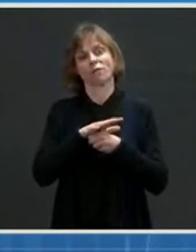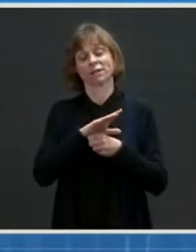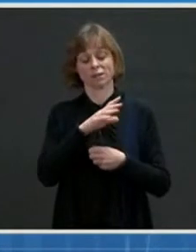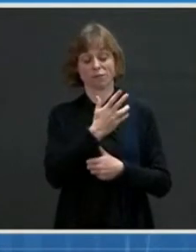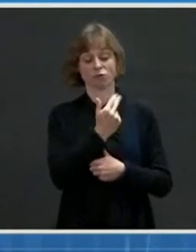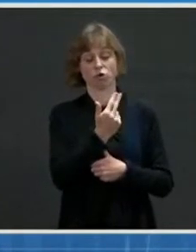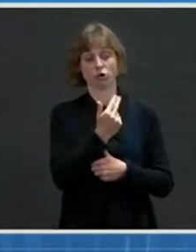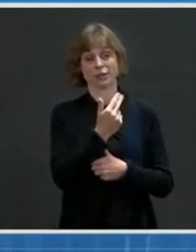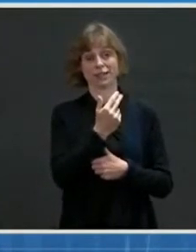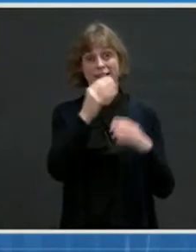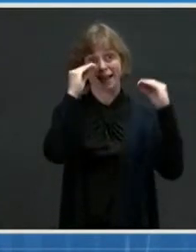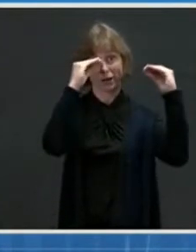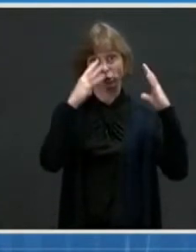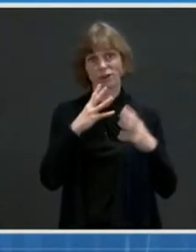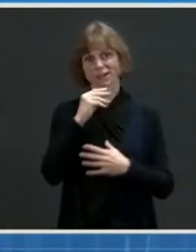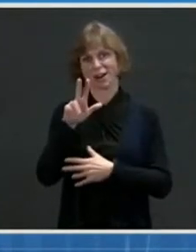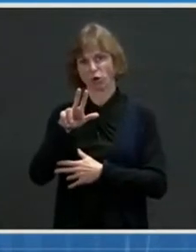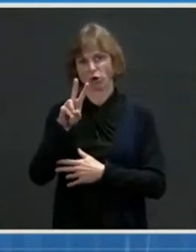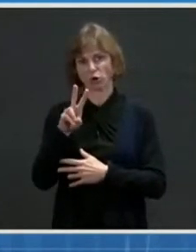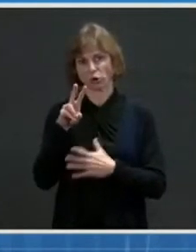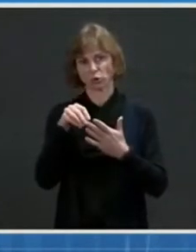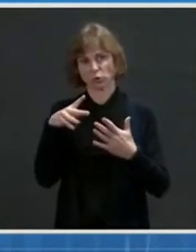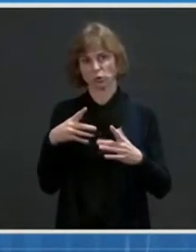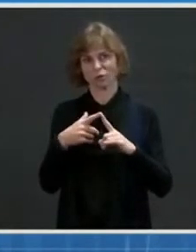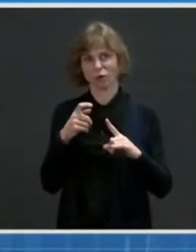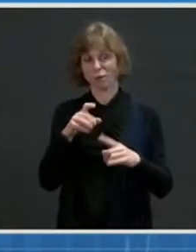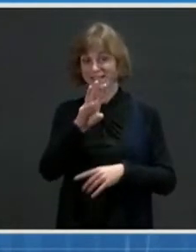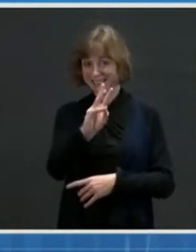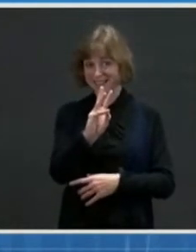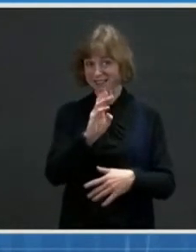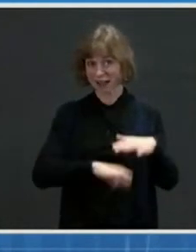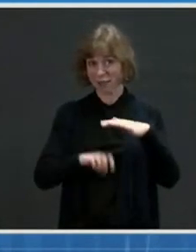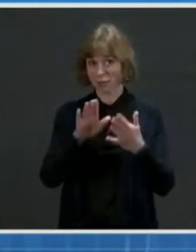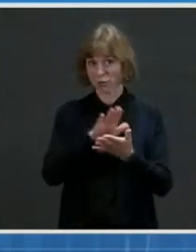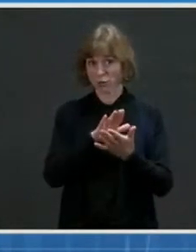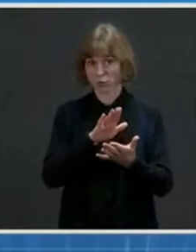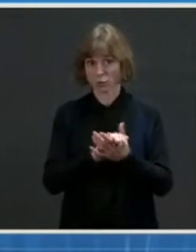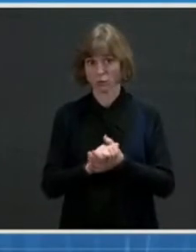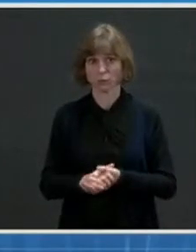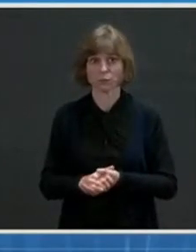IDENTIFIED NINE CLUSTERS OF